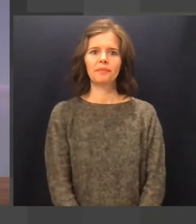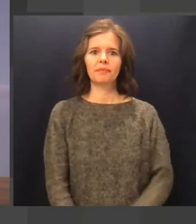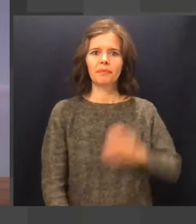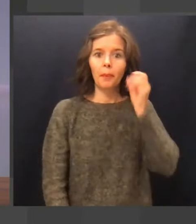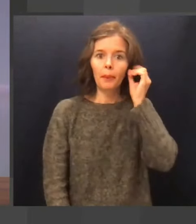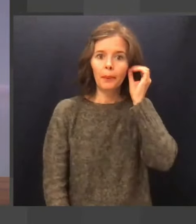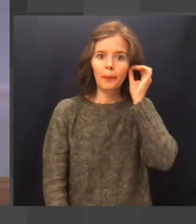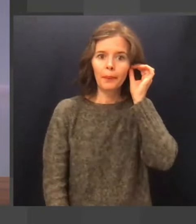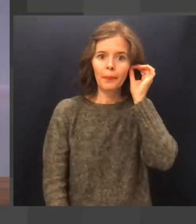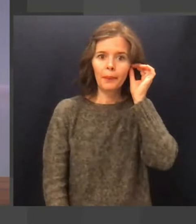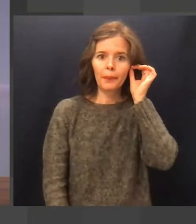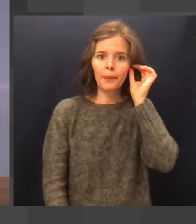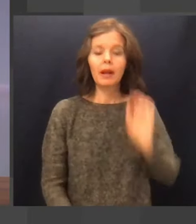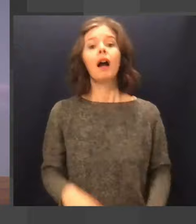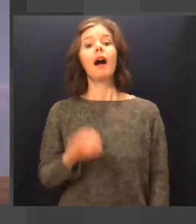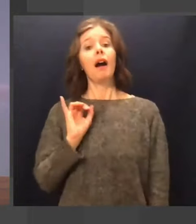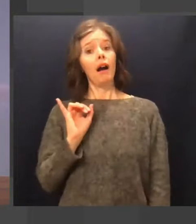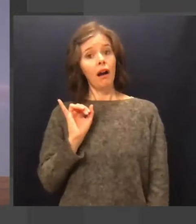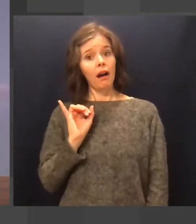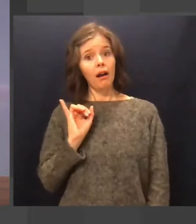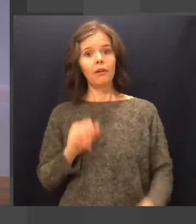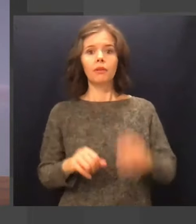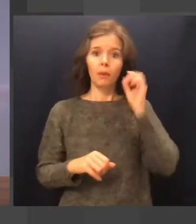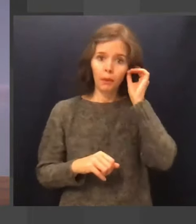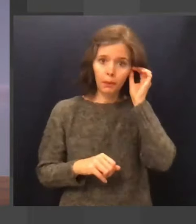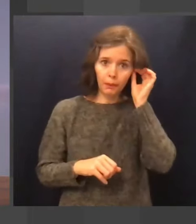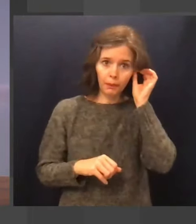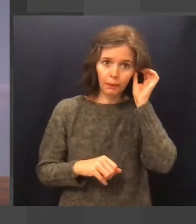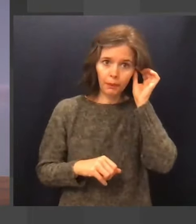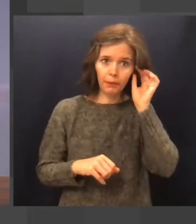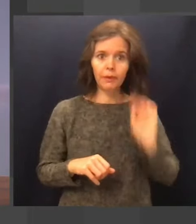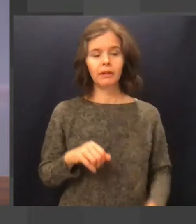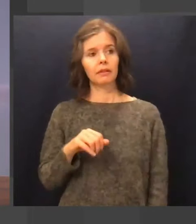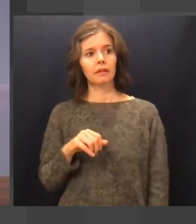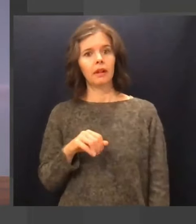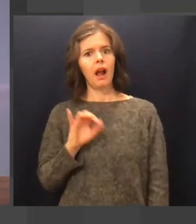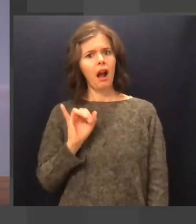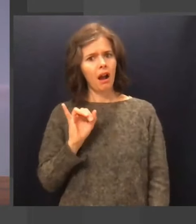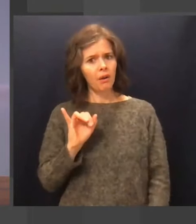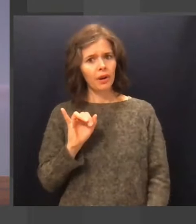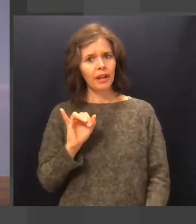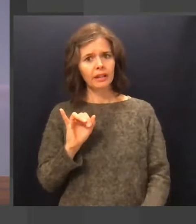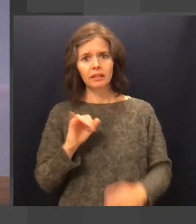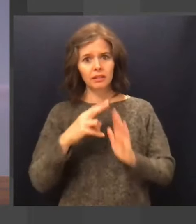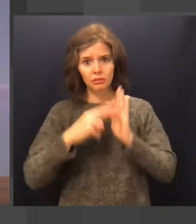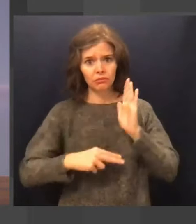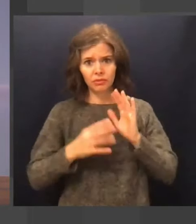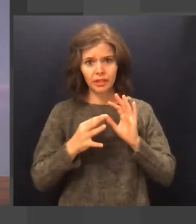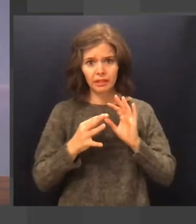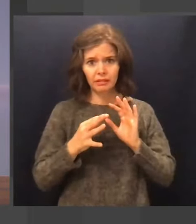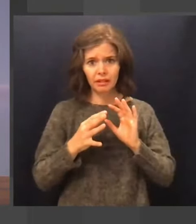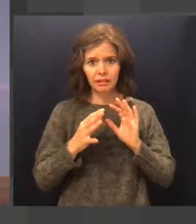HI, TINY AGNES. NO. I'M LIVE RIGHT NOW. OKAY.